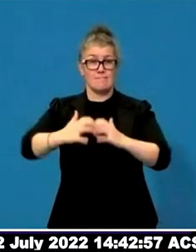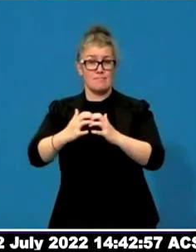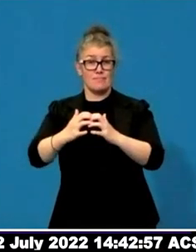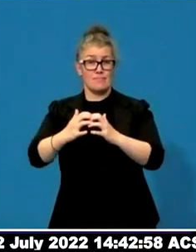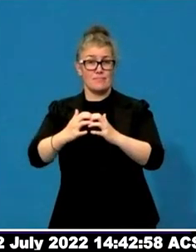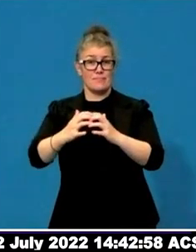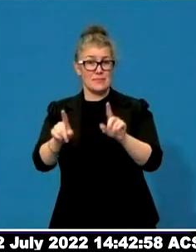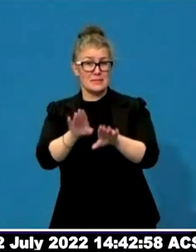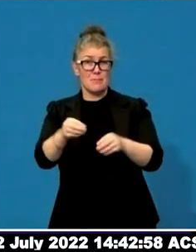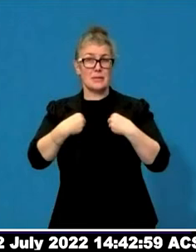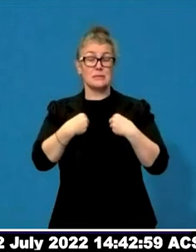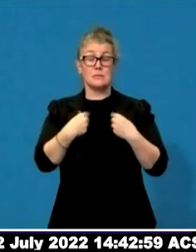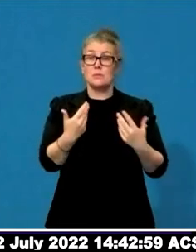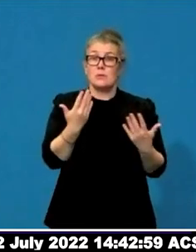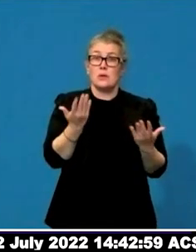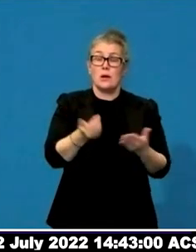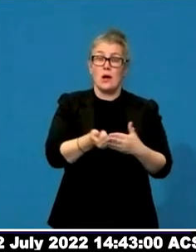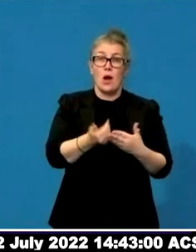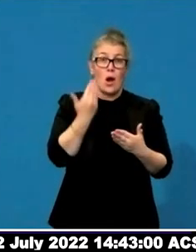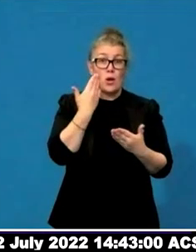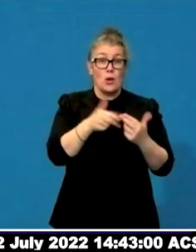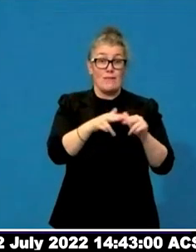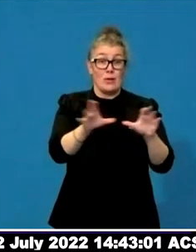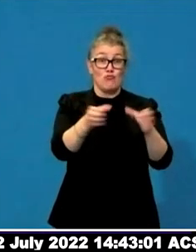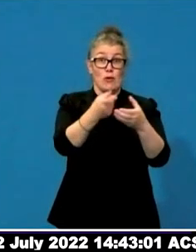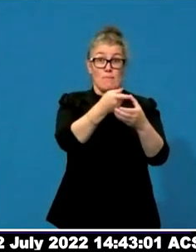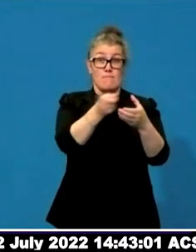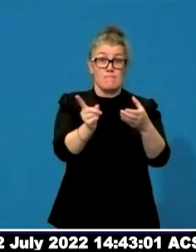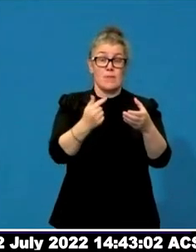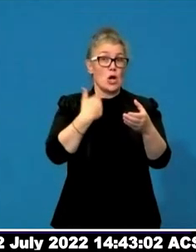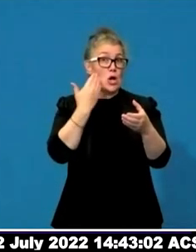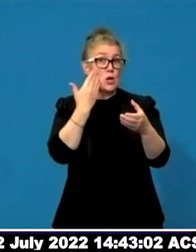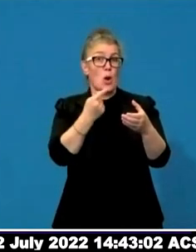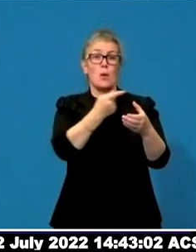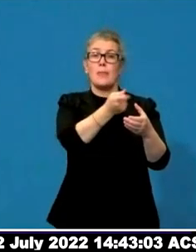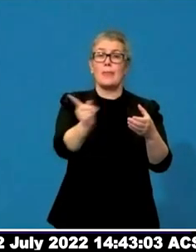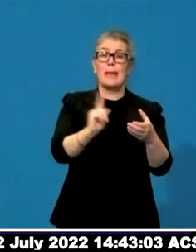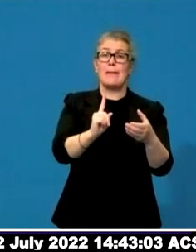I don't know if anyone else in that group has. I don't know people personally in that group.